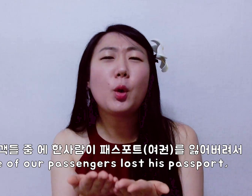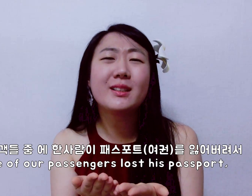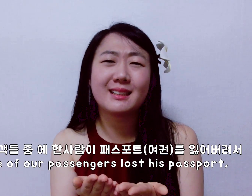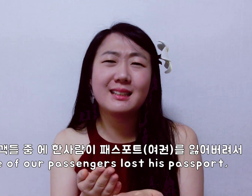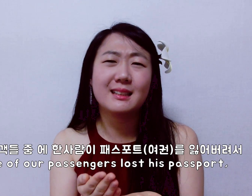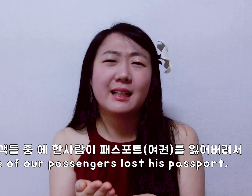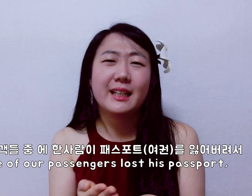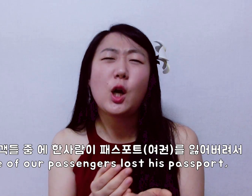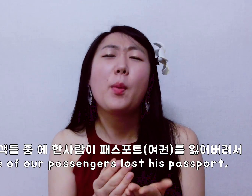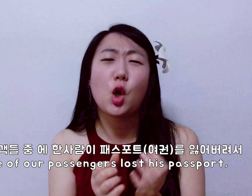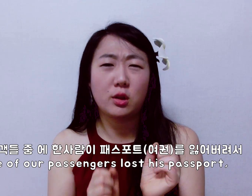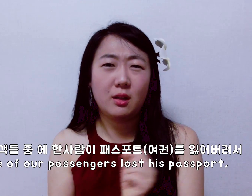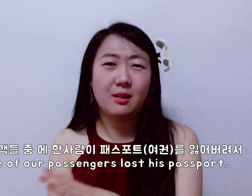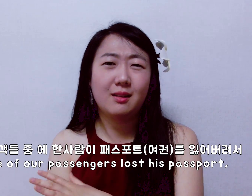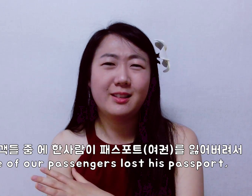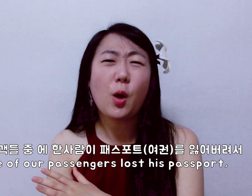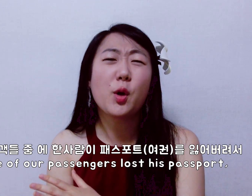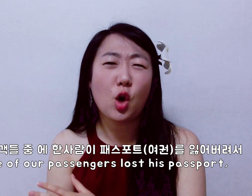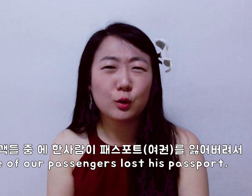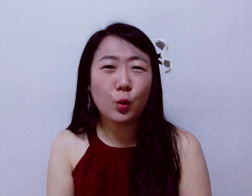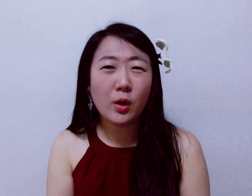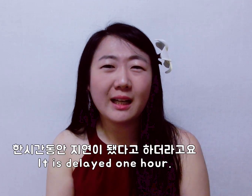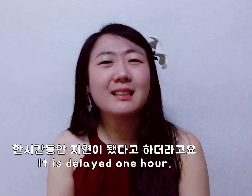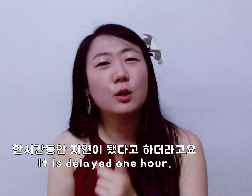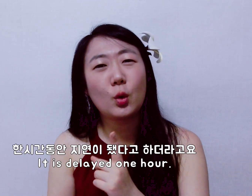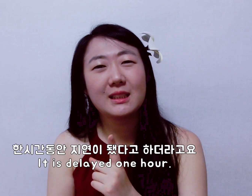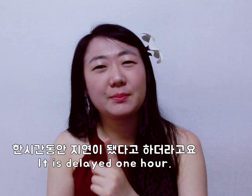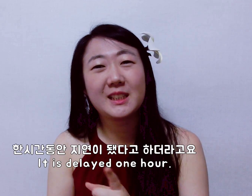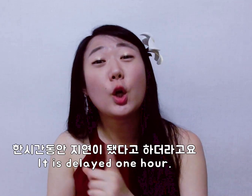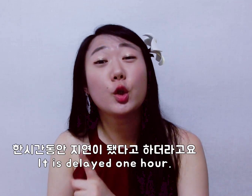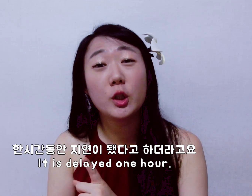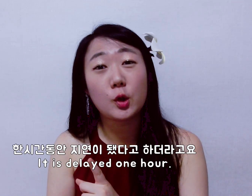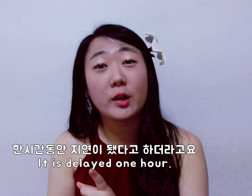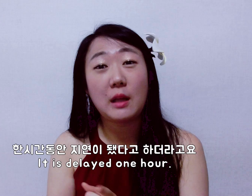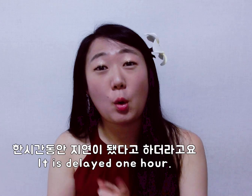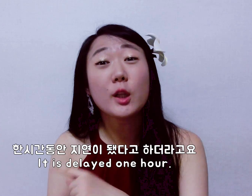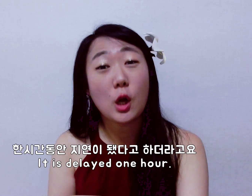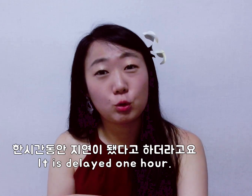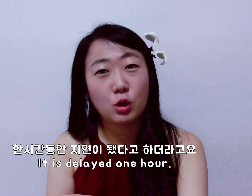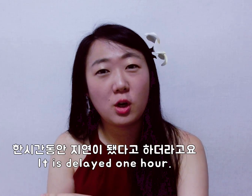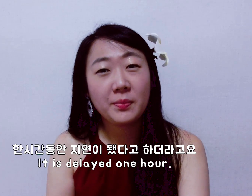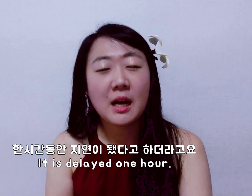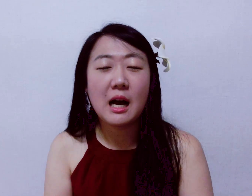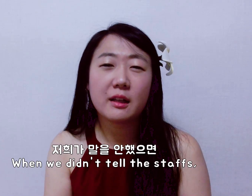스포드여권를 잃어버려서 ahh one of our passengers lost his passport한시간 동안 지연이 됐다고 하더라고요 it is delayed one hour.